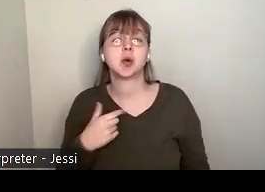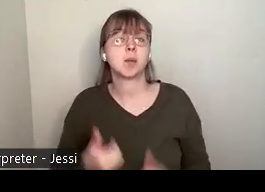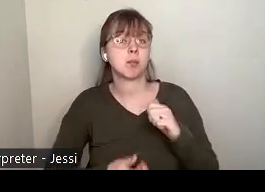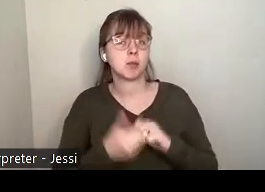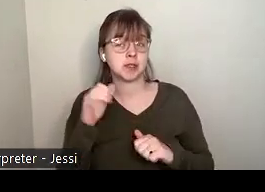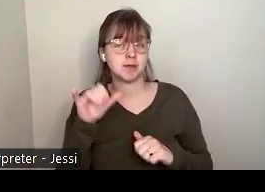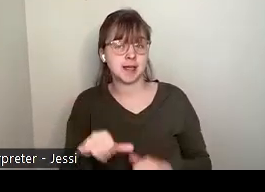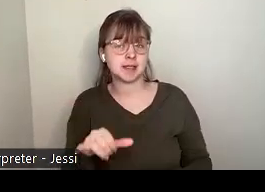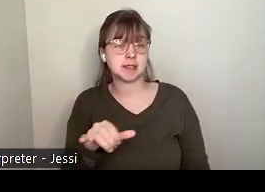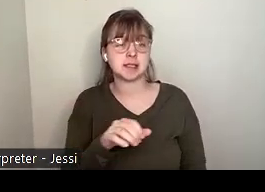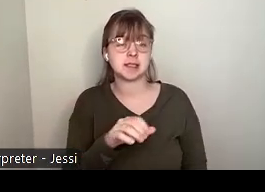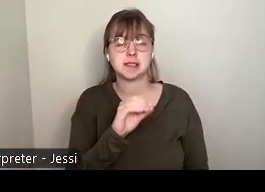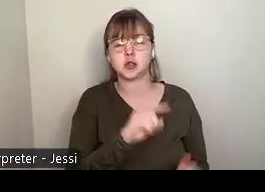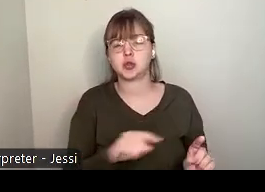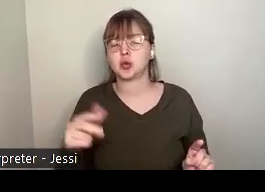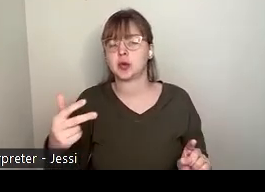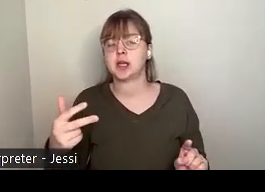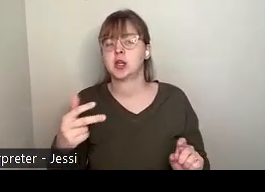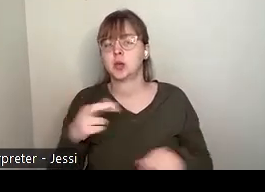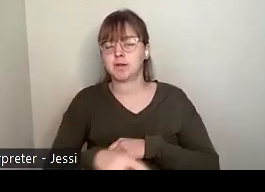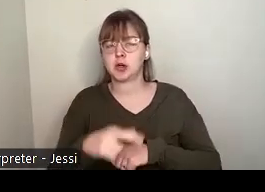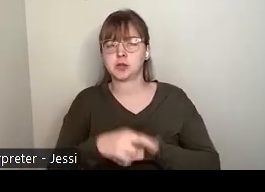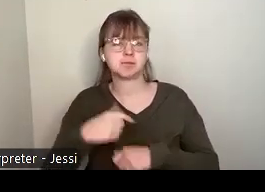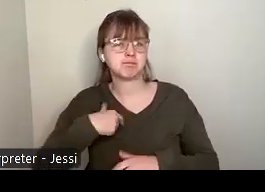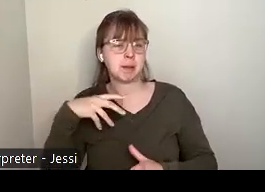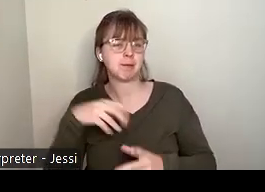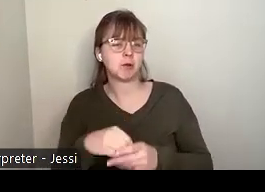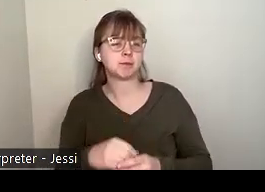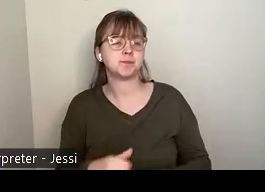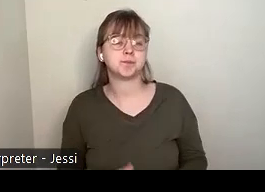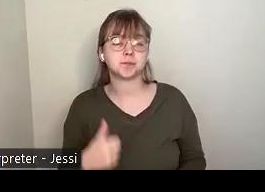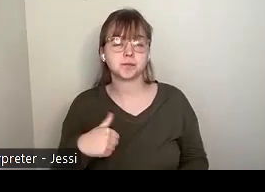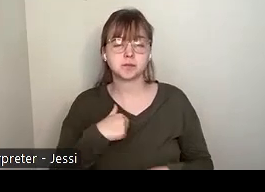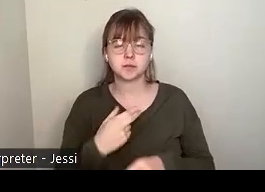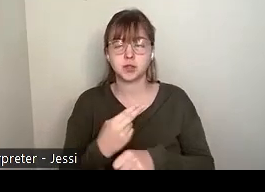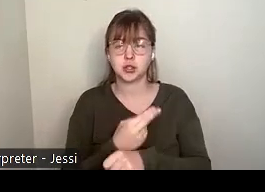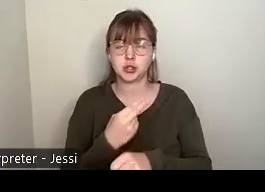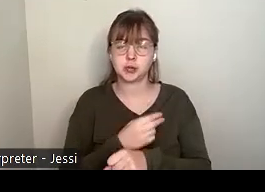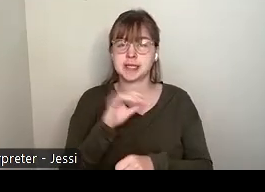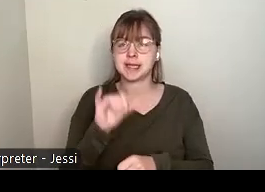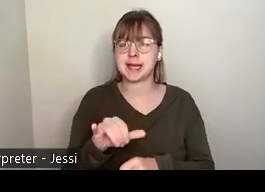referrals our work is dietic it utilizes that reflective practice and infant mental health